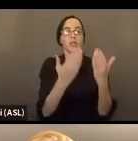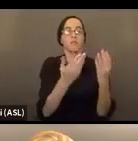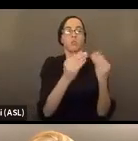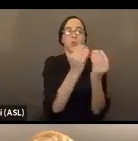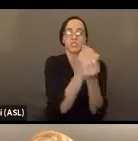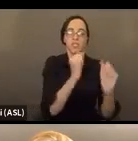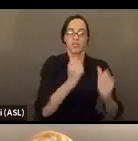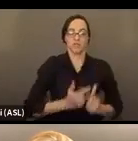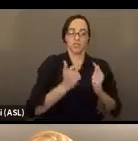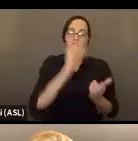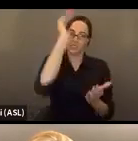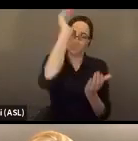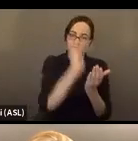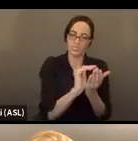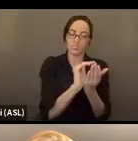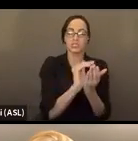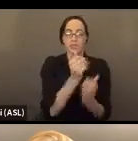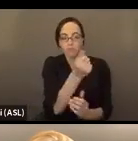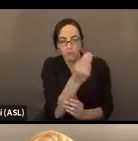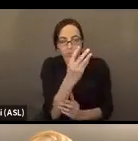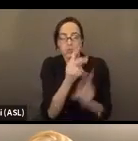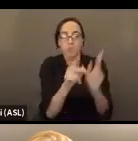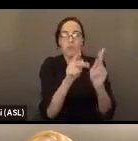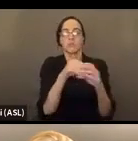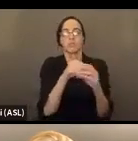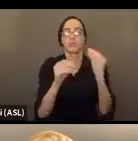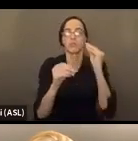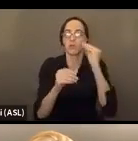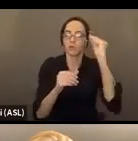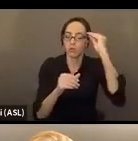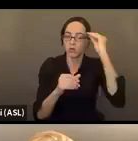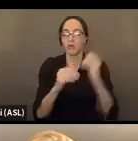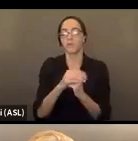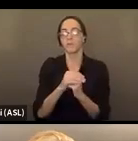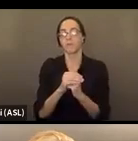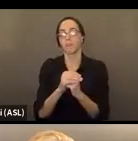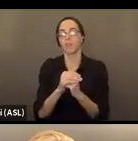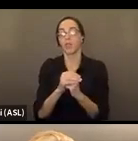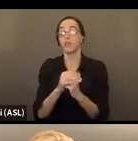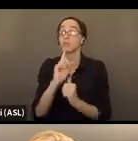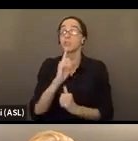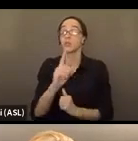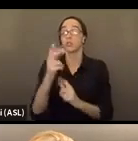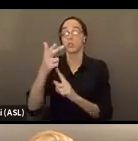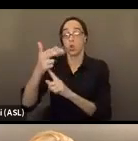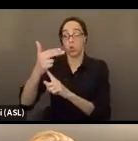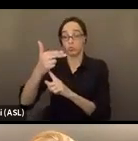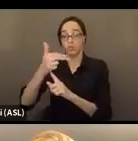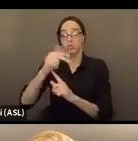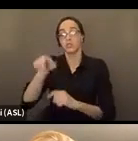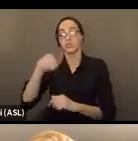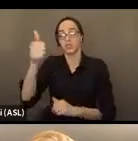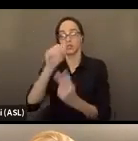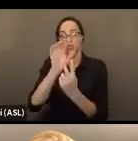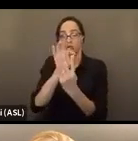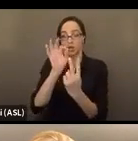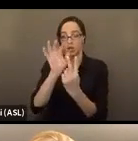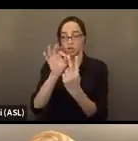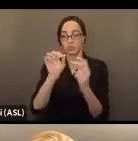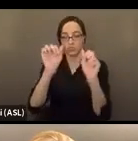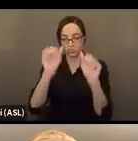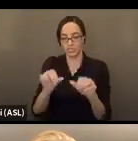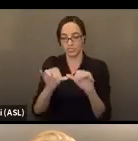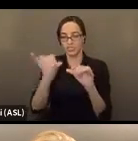uh certainly hotels is another option that you can stay just yourself sheltered